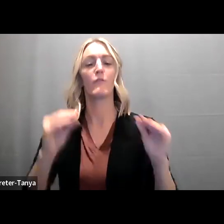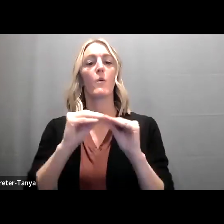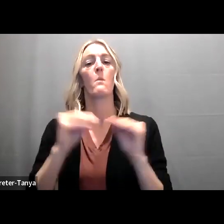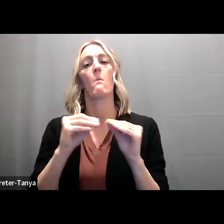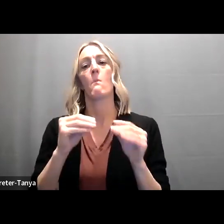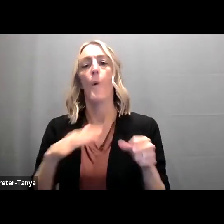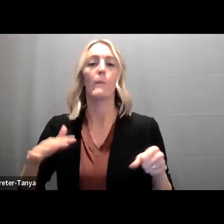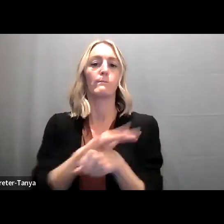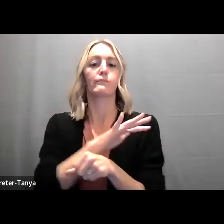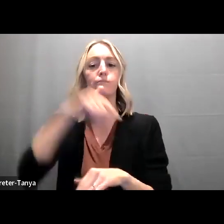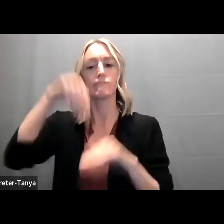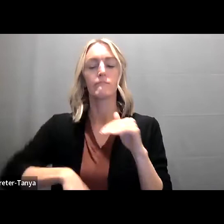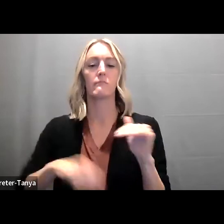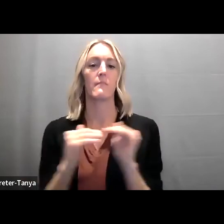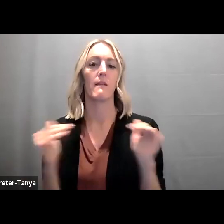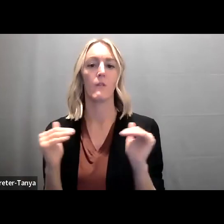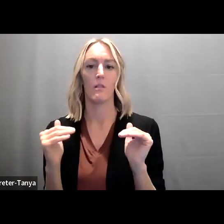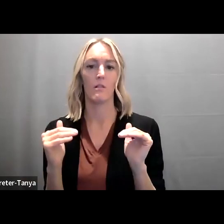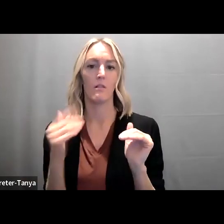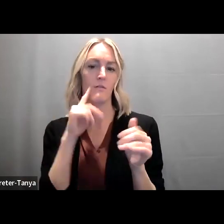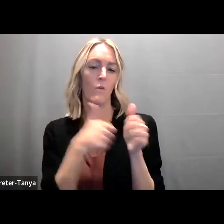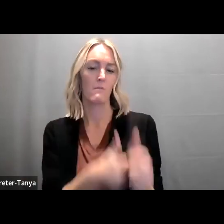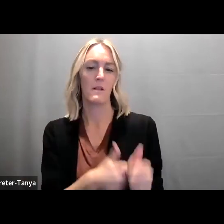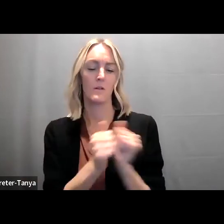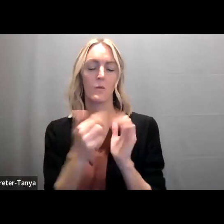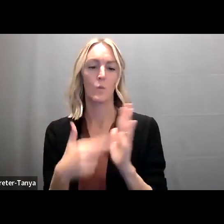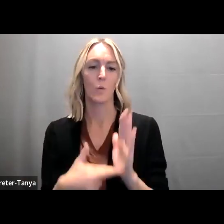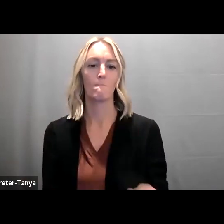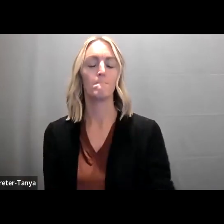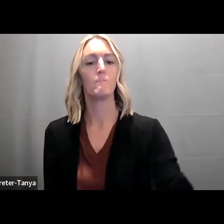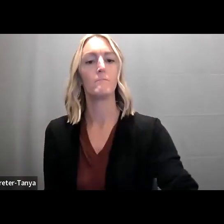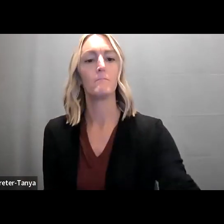level when it comes to compliance with the rule. Next slide, please.